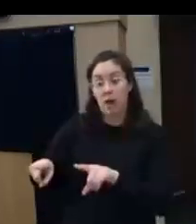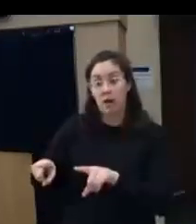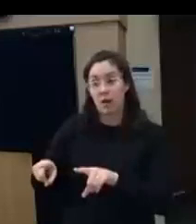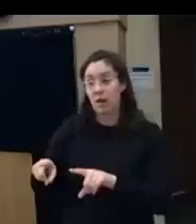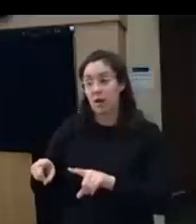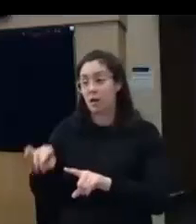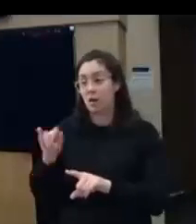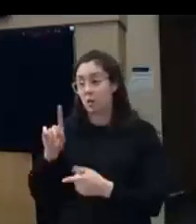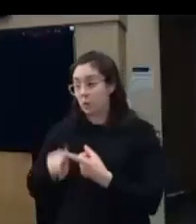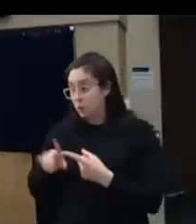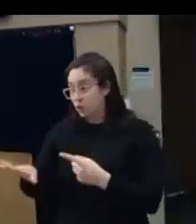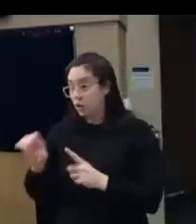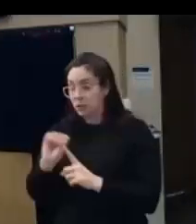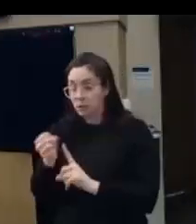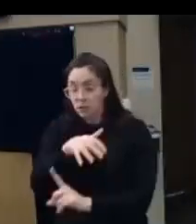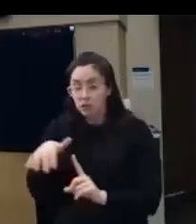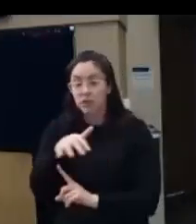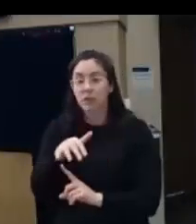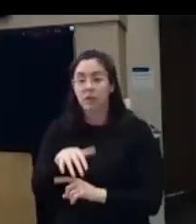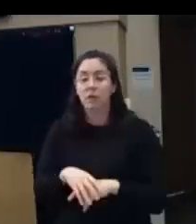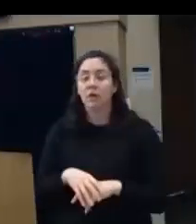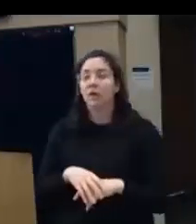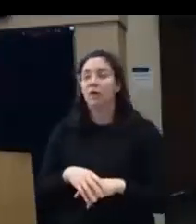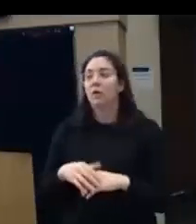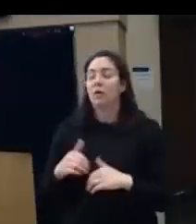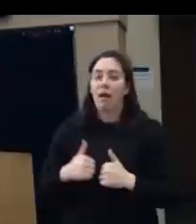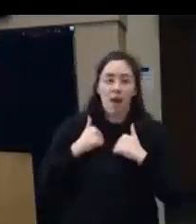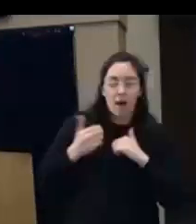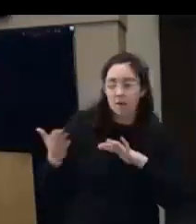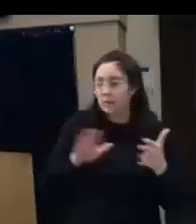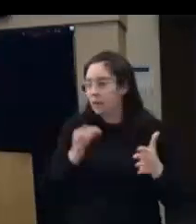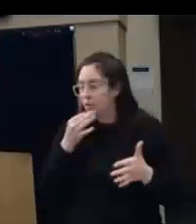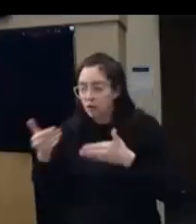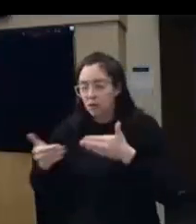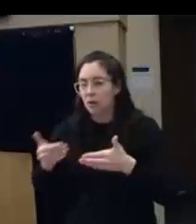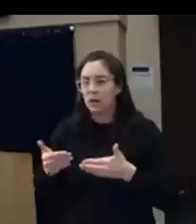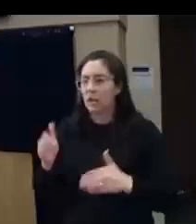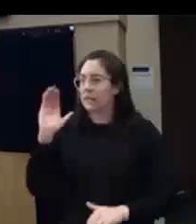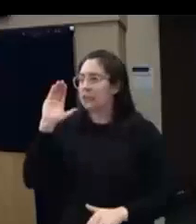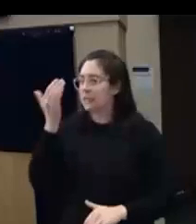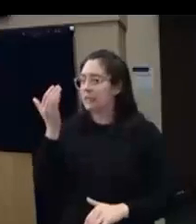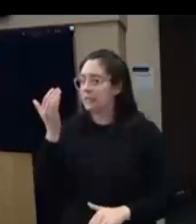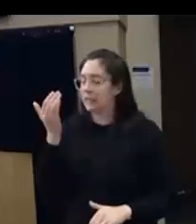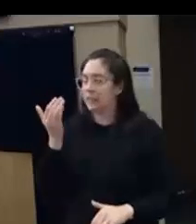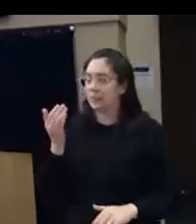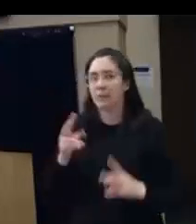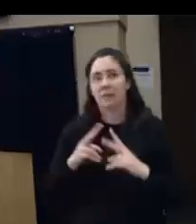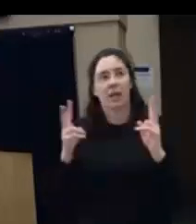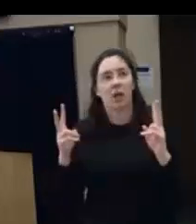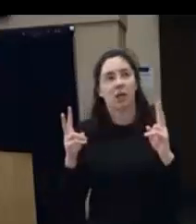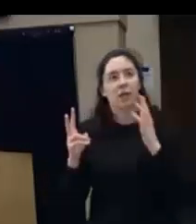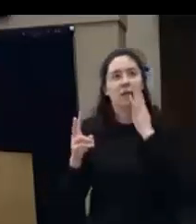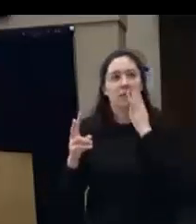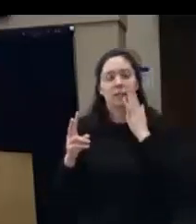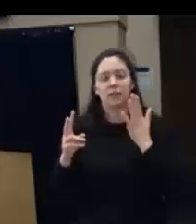circumstance with critical illness facing life or death situation seems very um just creping